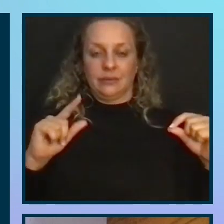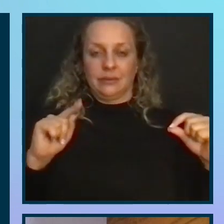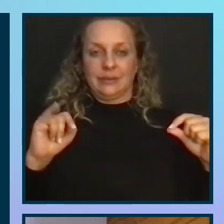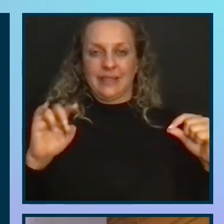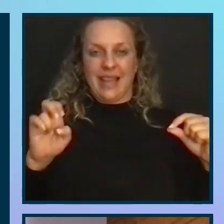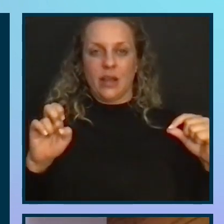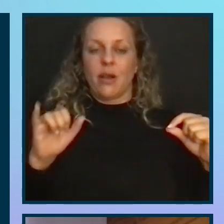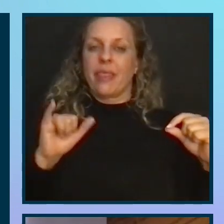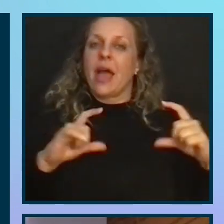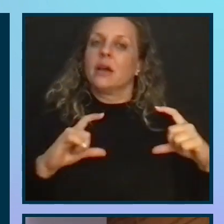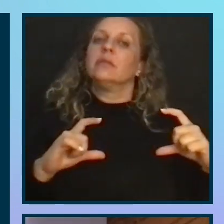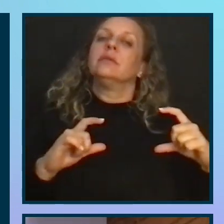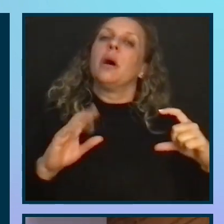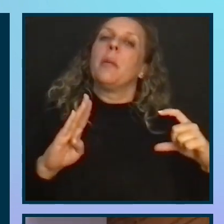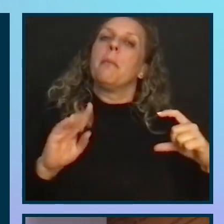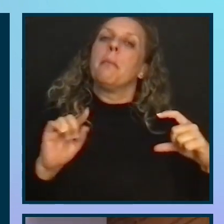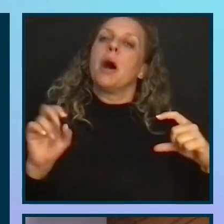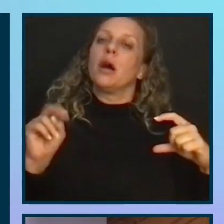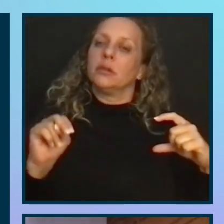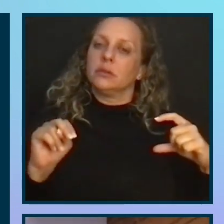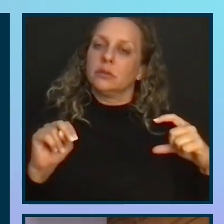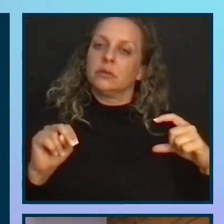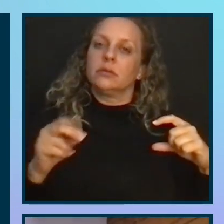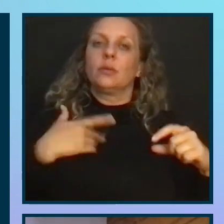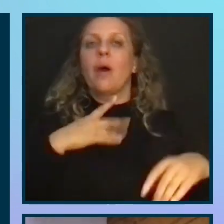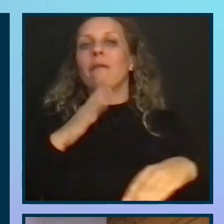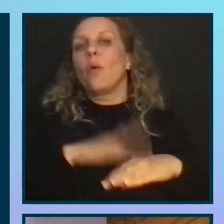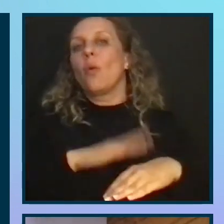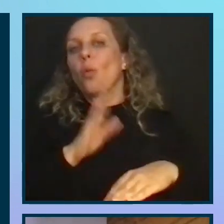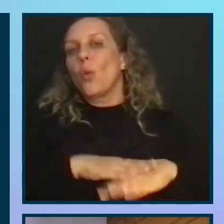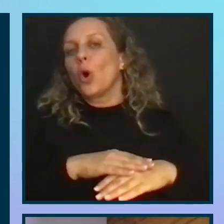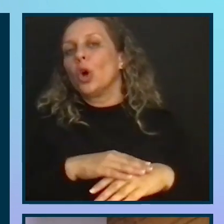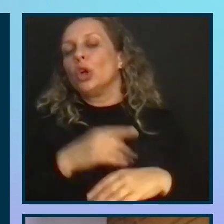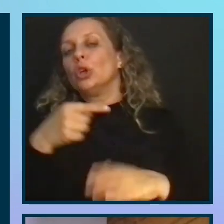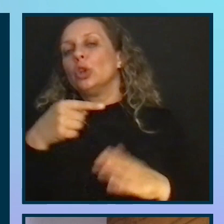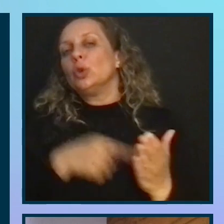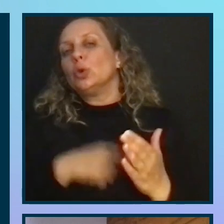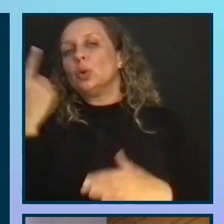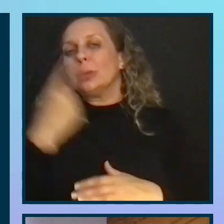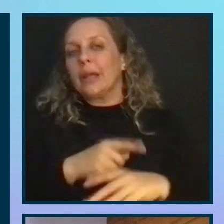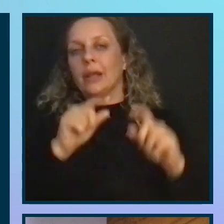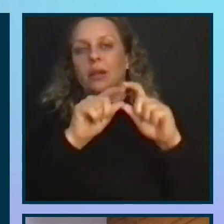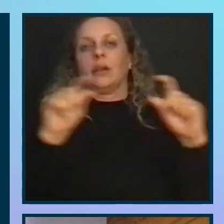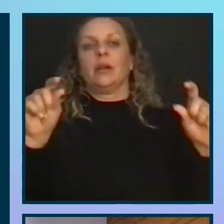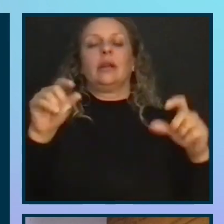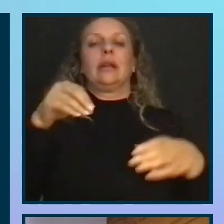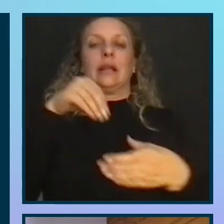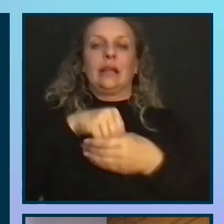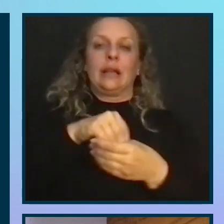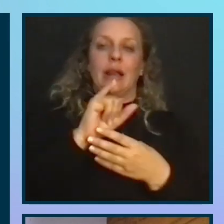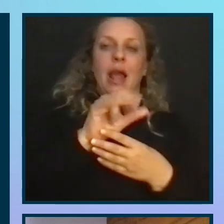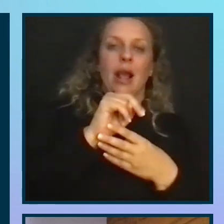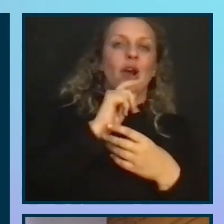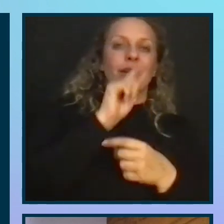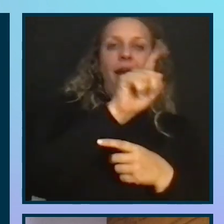We have a warning icon for credit card due dates. So again, that's included in the icon, not just exclamation mark.